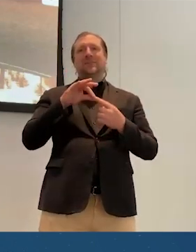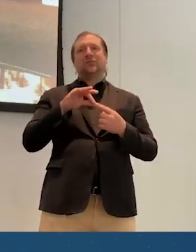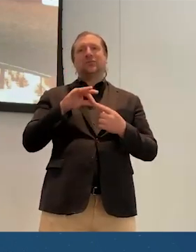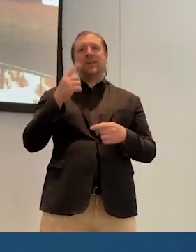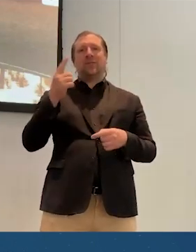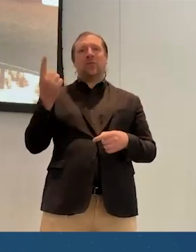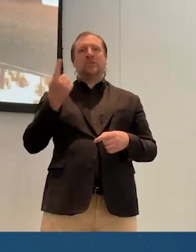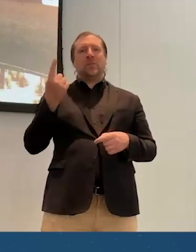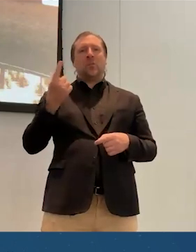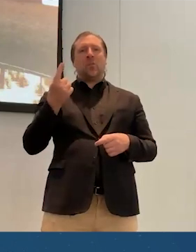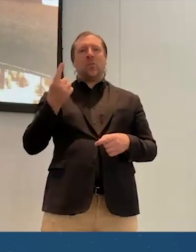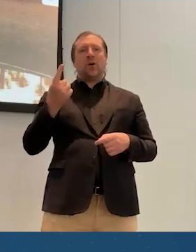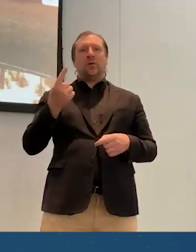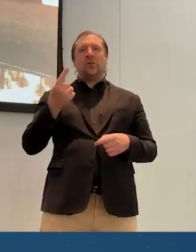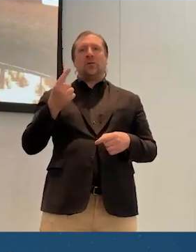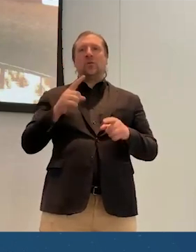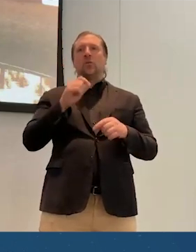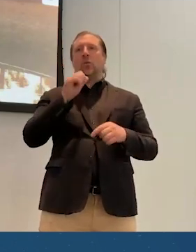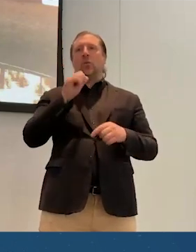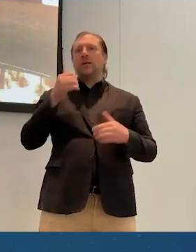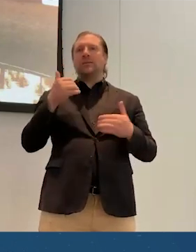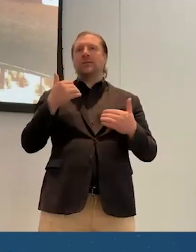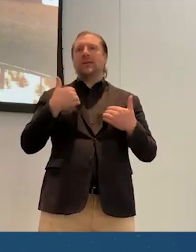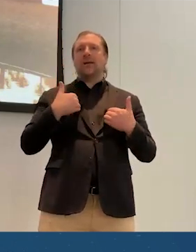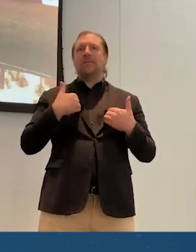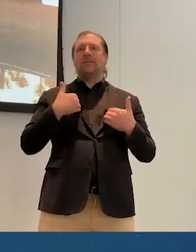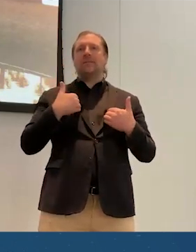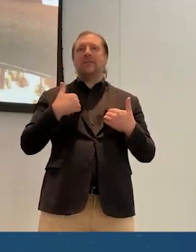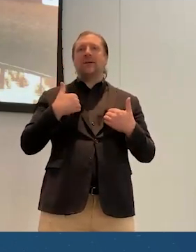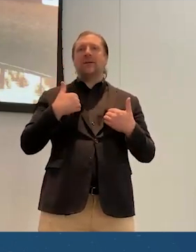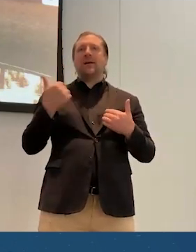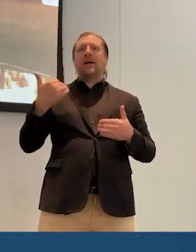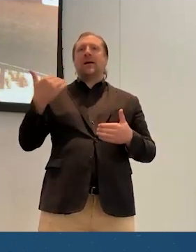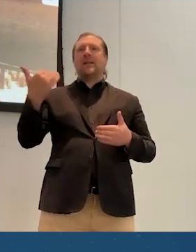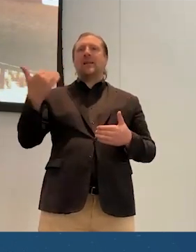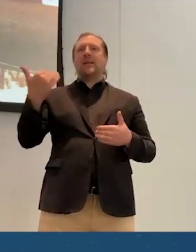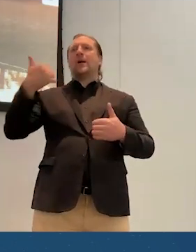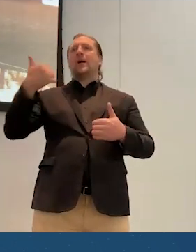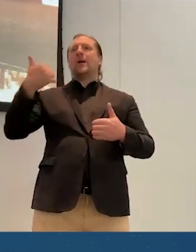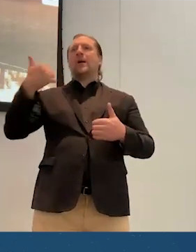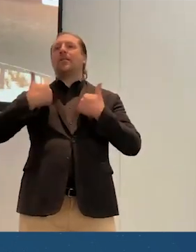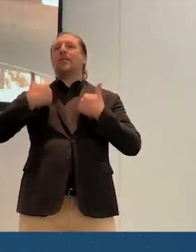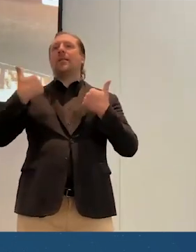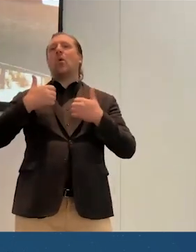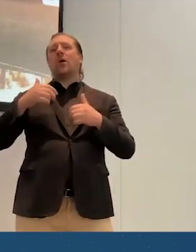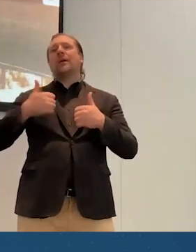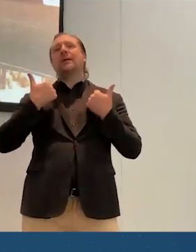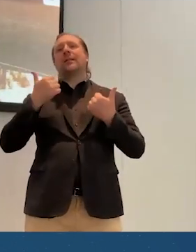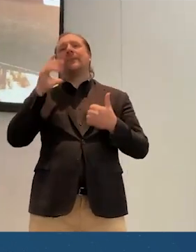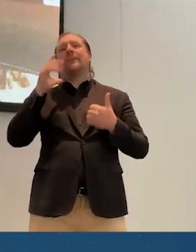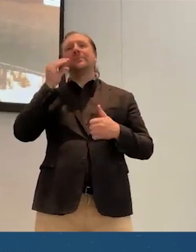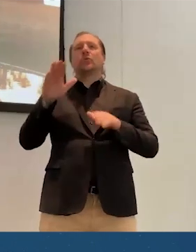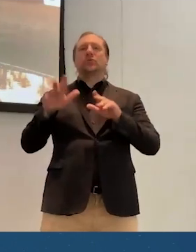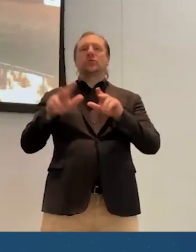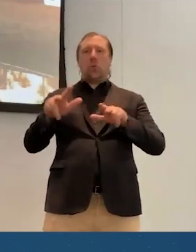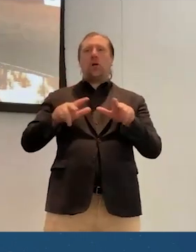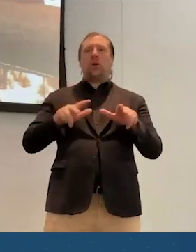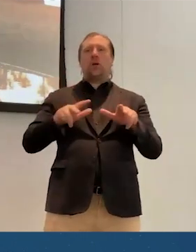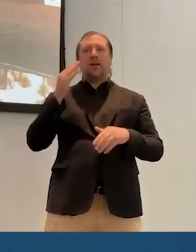who doesn't have any prior walking experience and just knows everything by watching others.